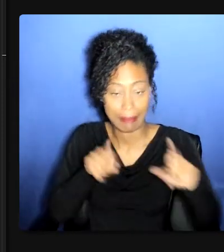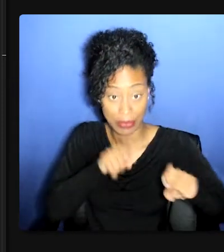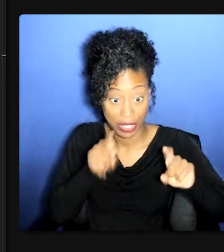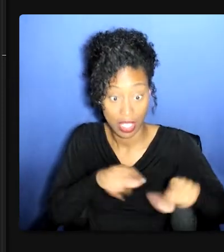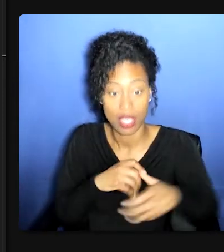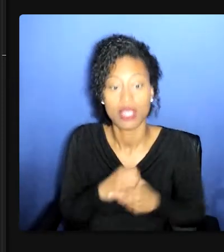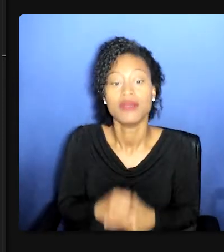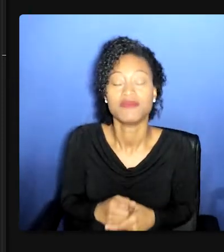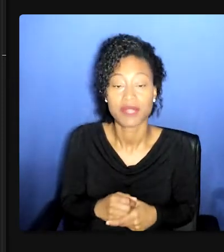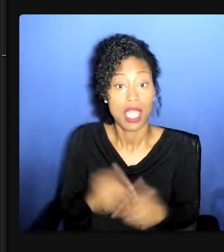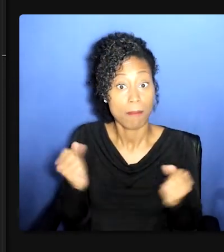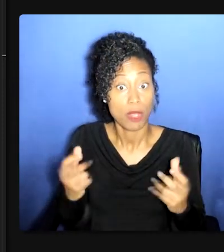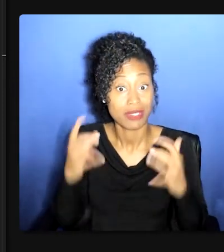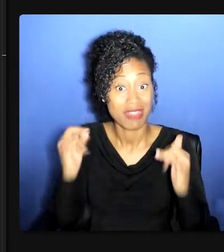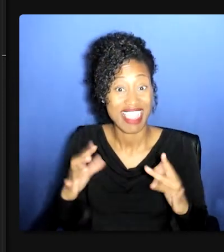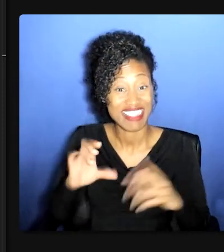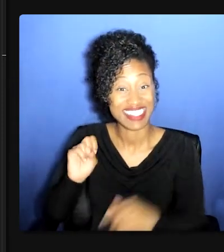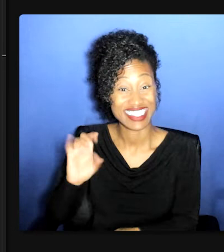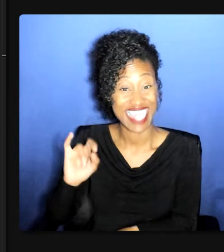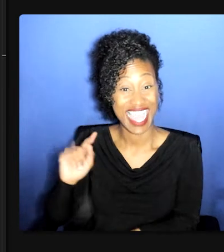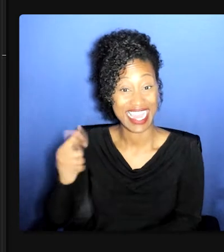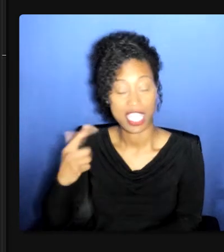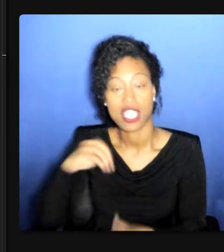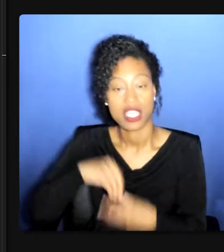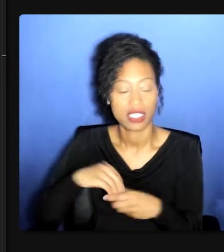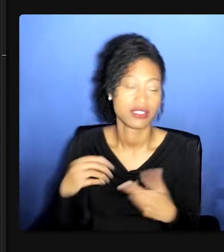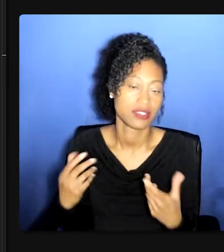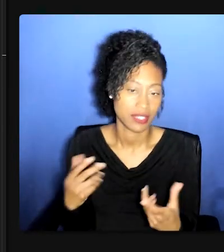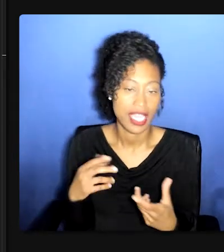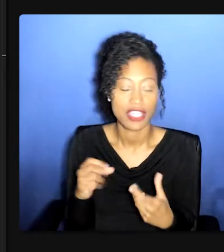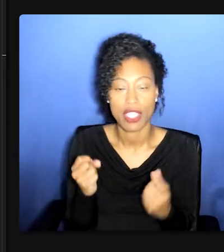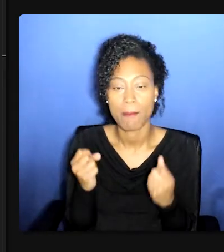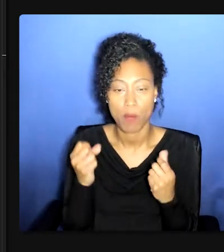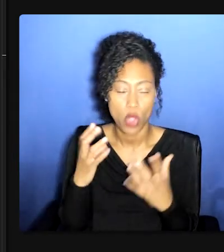The MultiplayerSettings.json file is a mock of your build configuration.